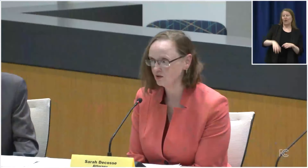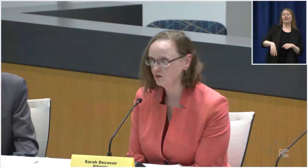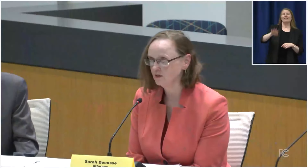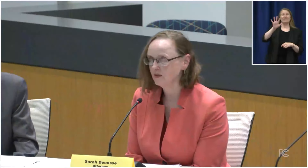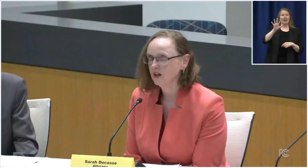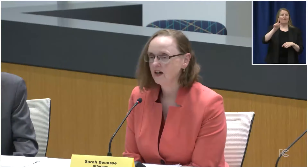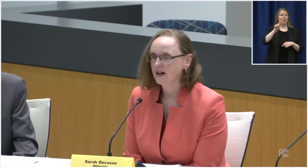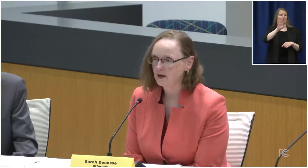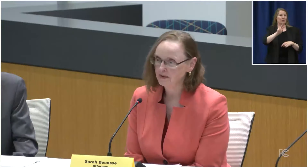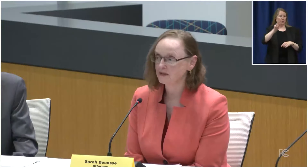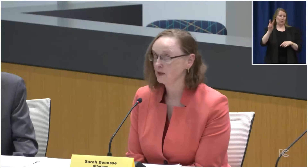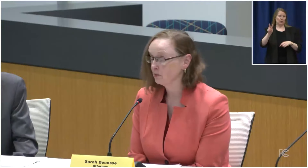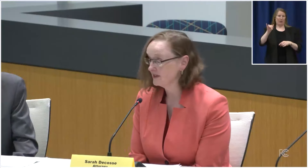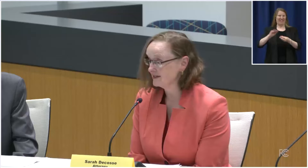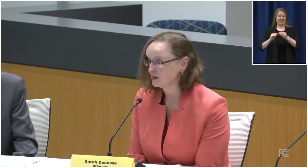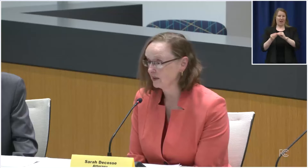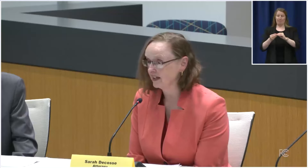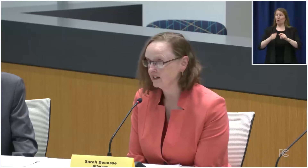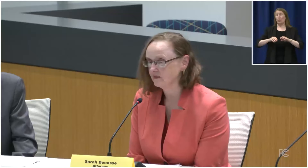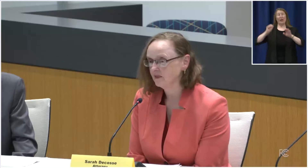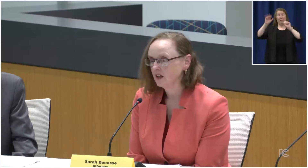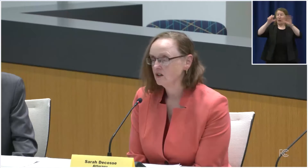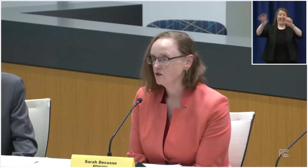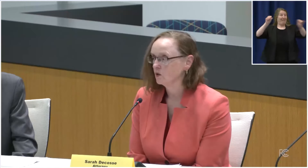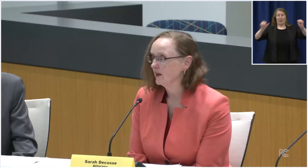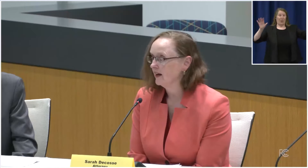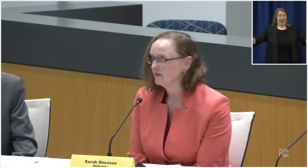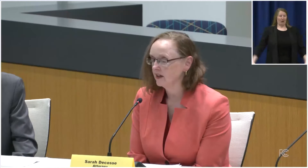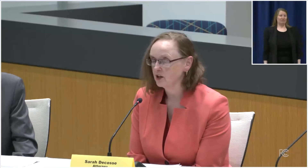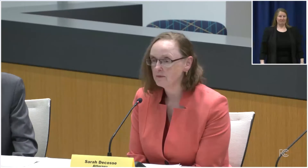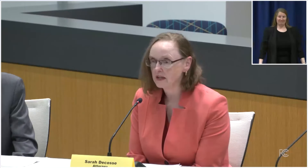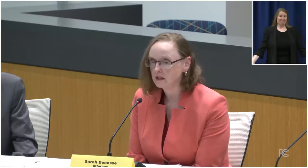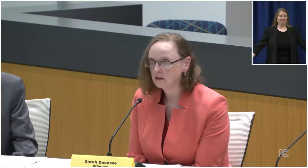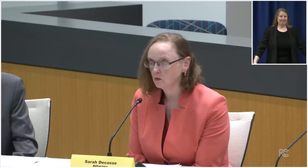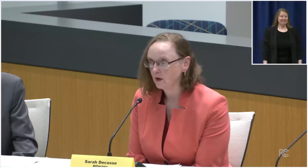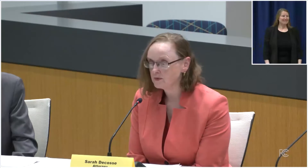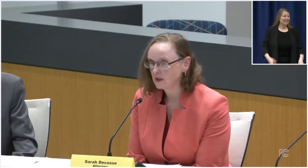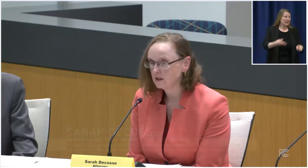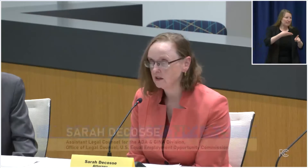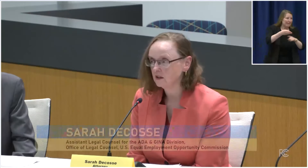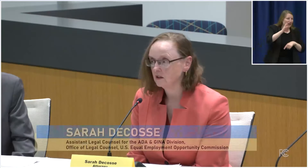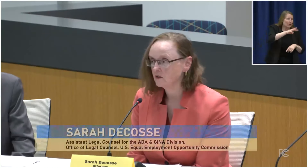OUR CASE, WE TRY TO POST OUR NUMBER, WHICH IS